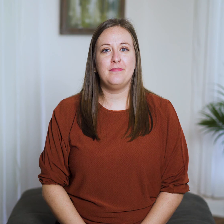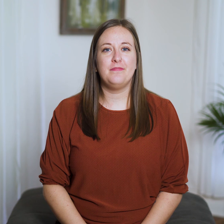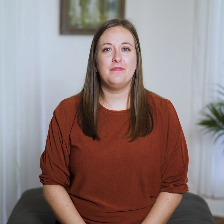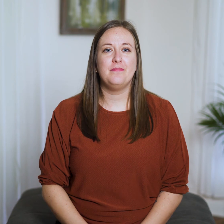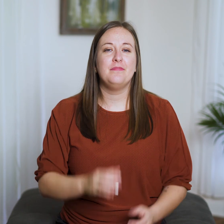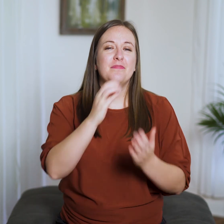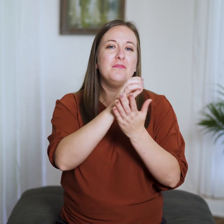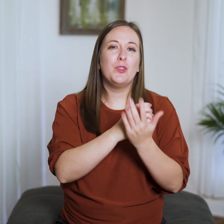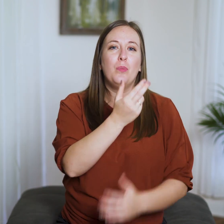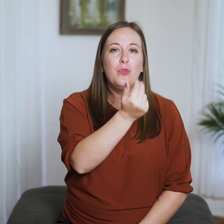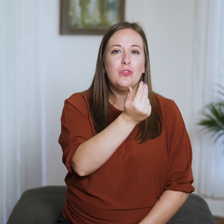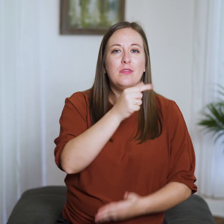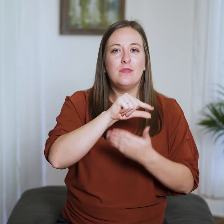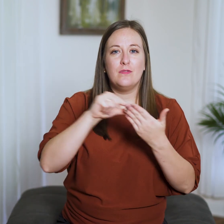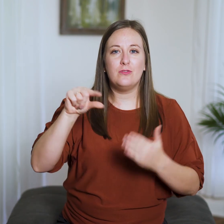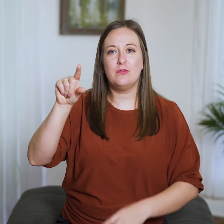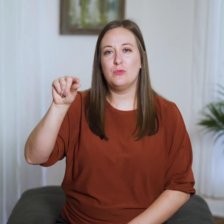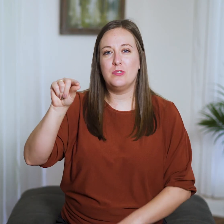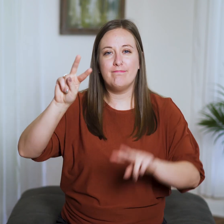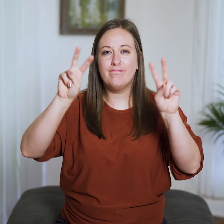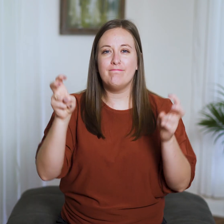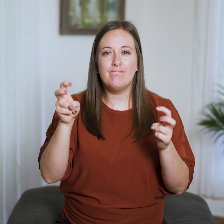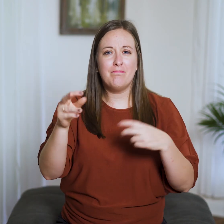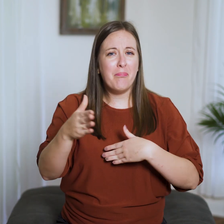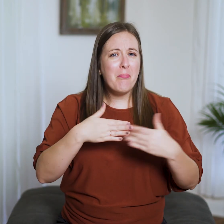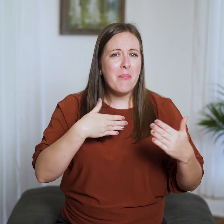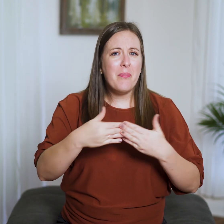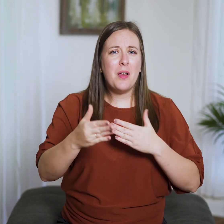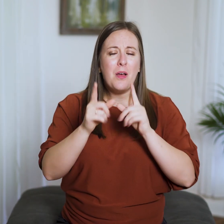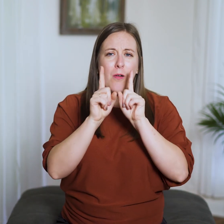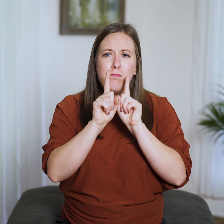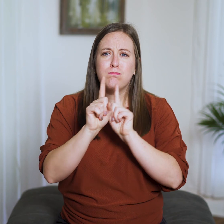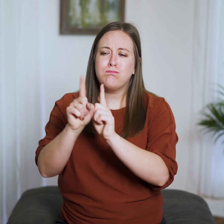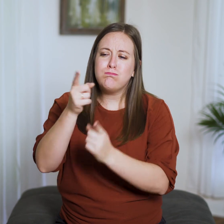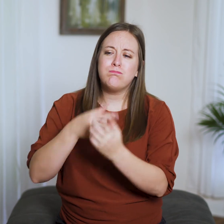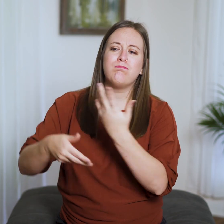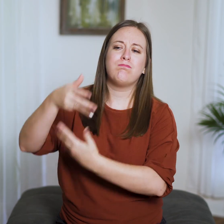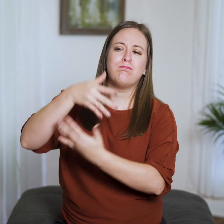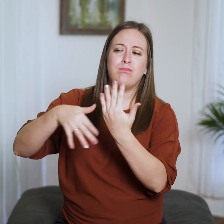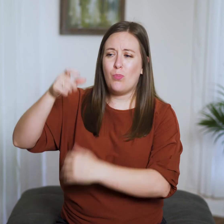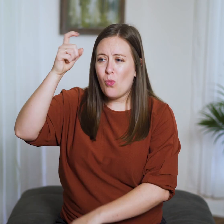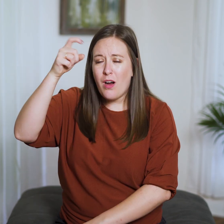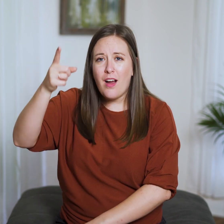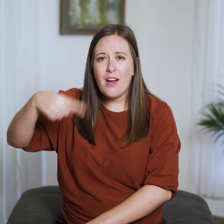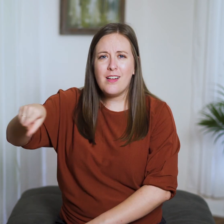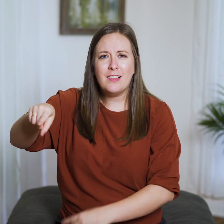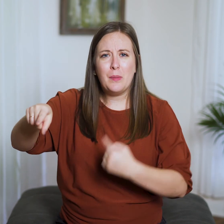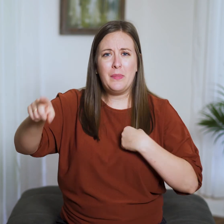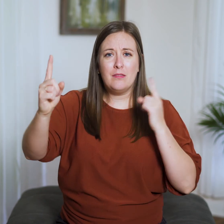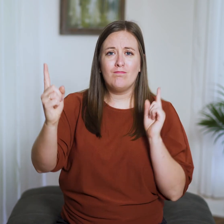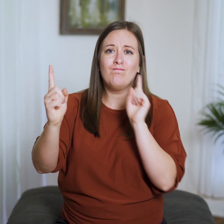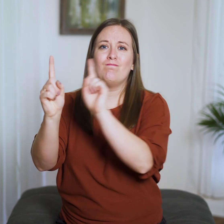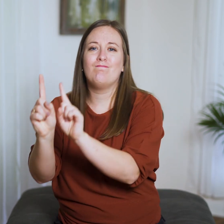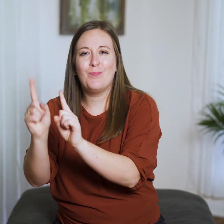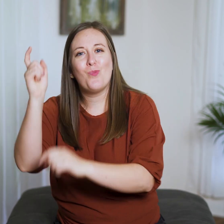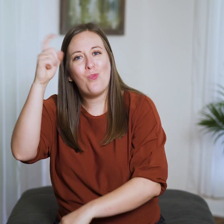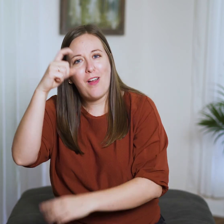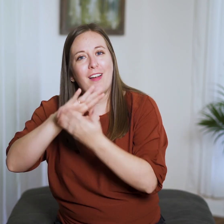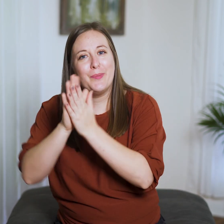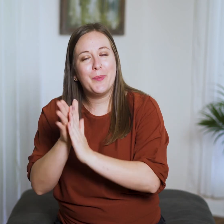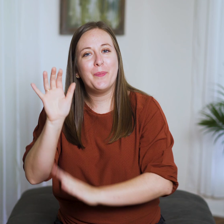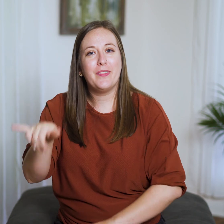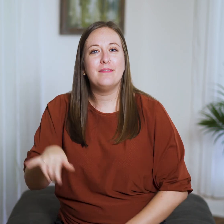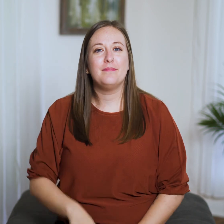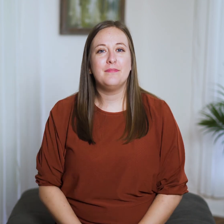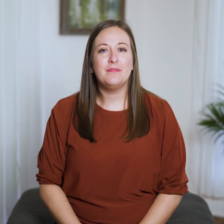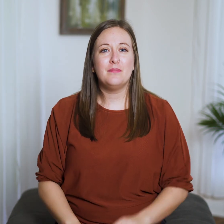“Whoever walks with the wise becomes wise,